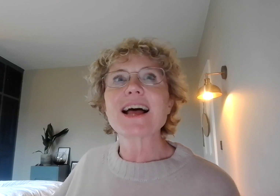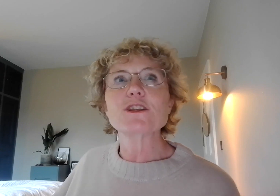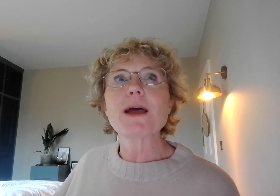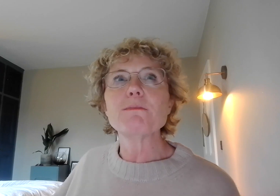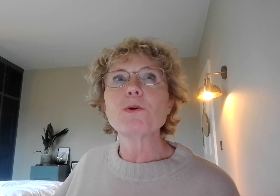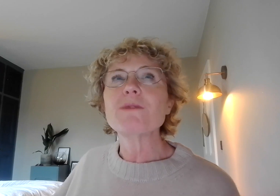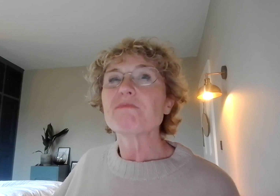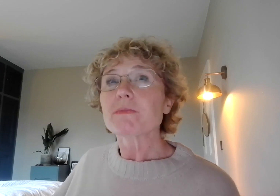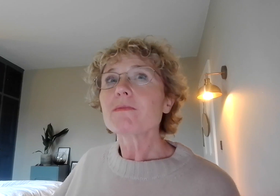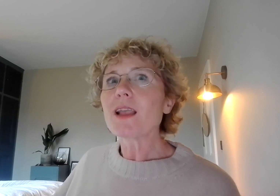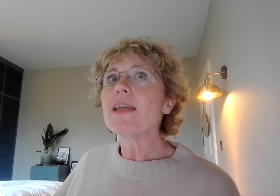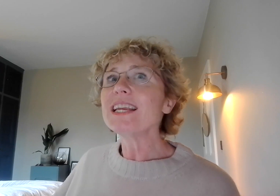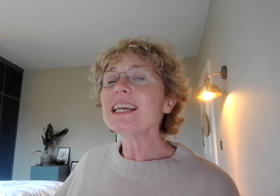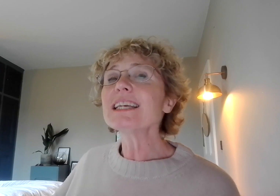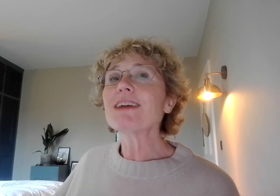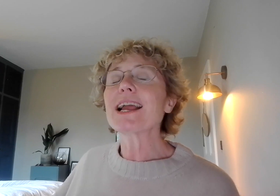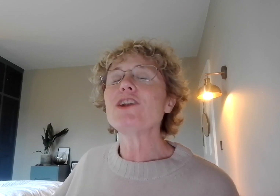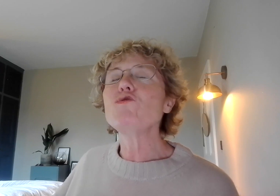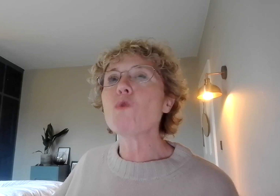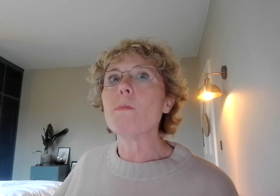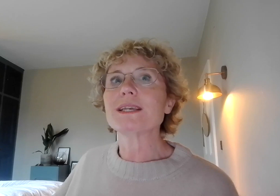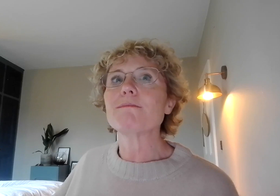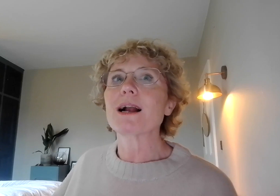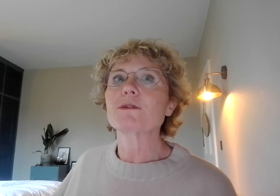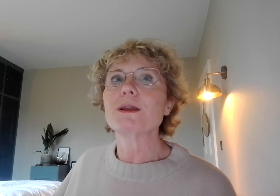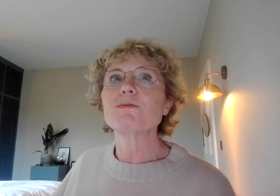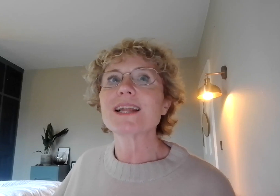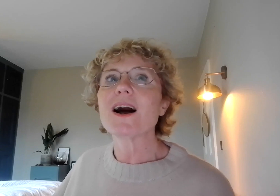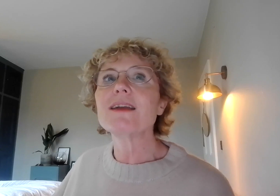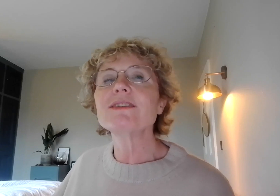That's the pain point. And these things have an enormous impact on people's lives.